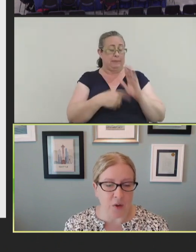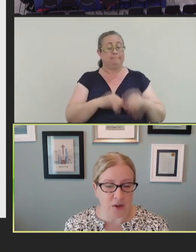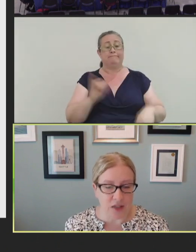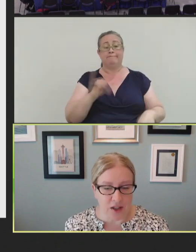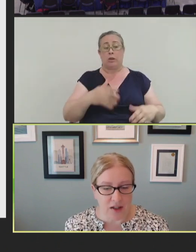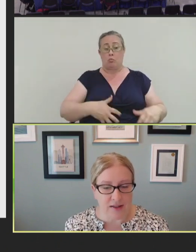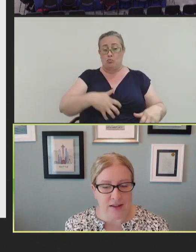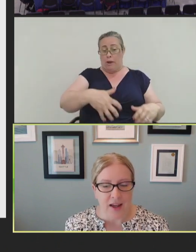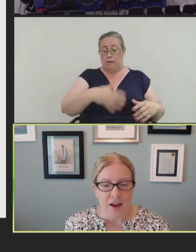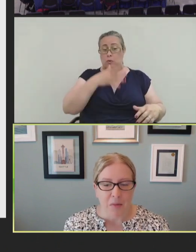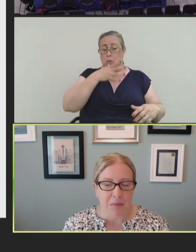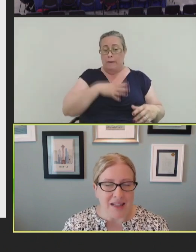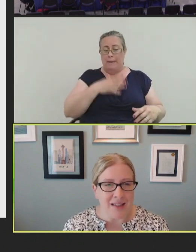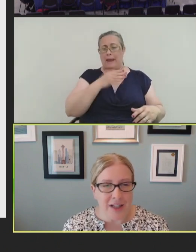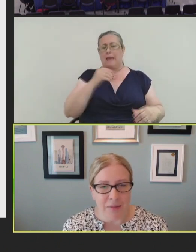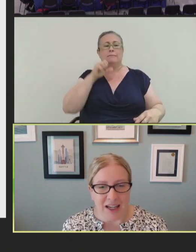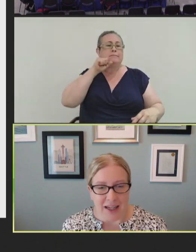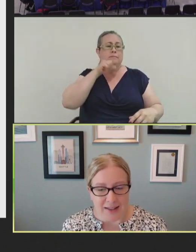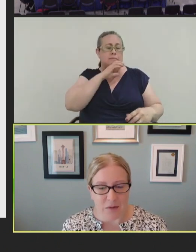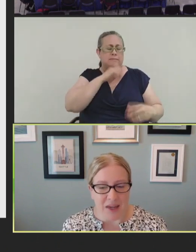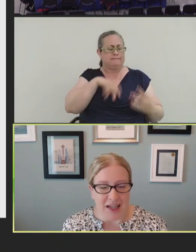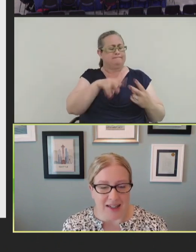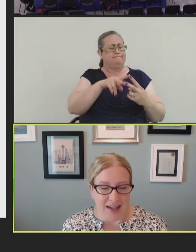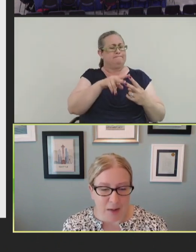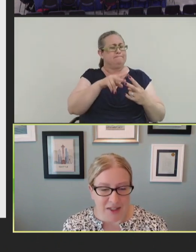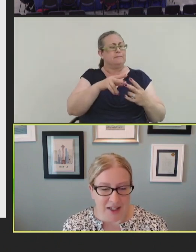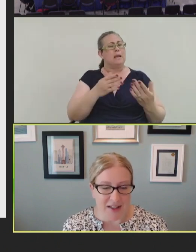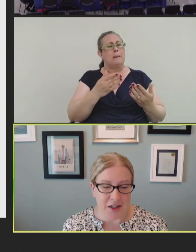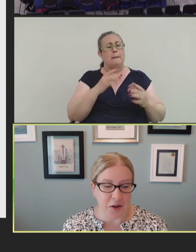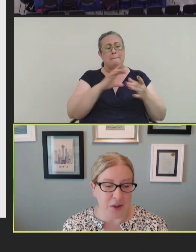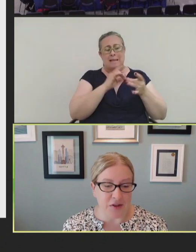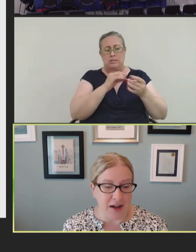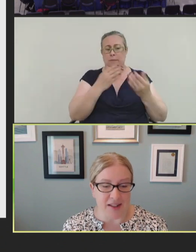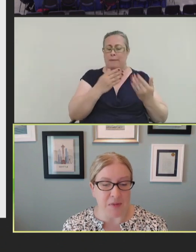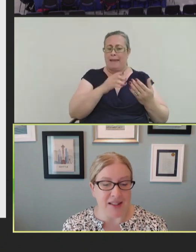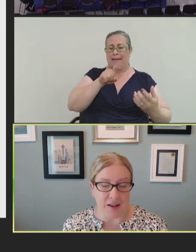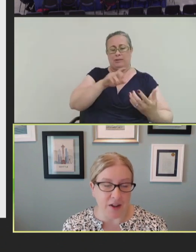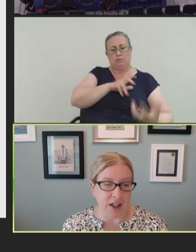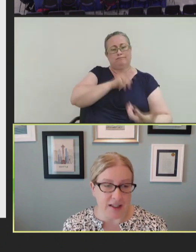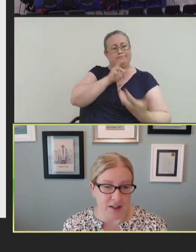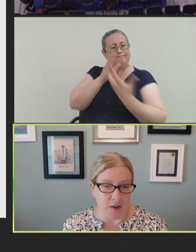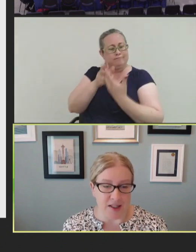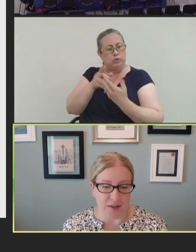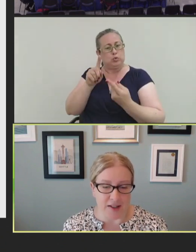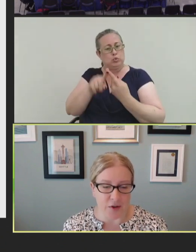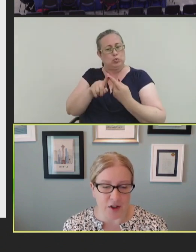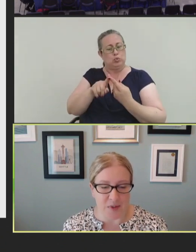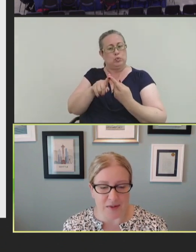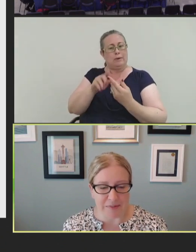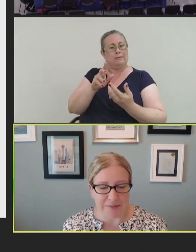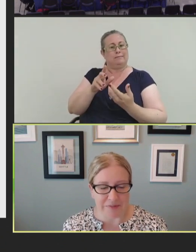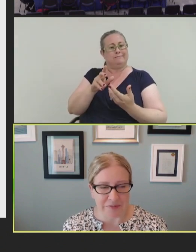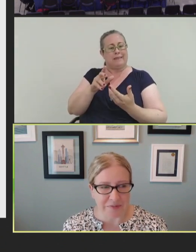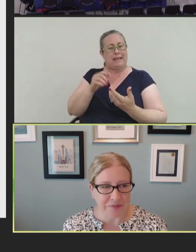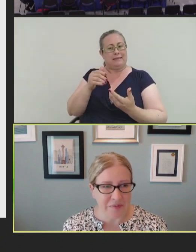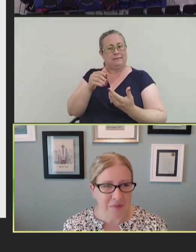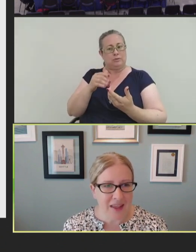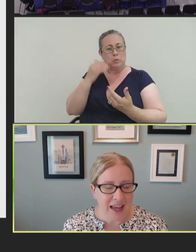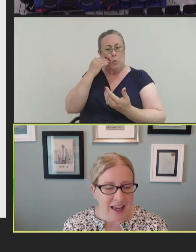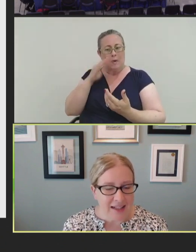older adults, messaging may need to be adapted to address specific concerns of these groups.